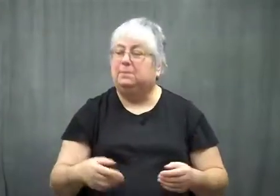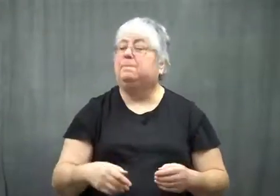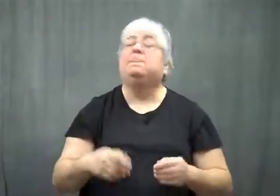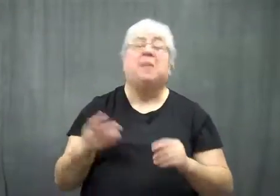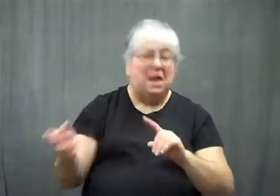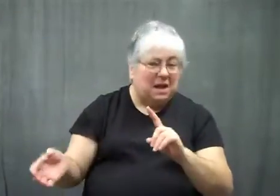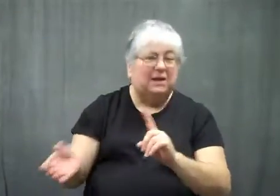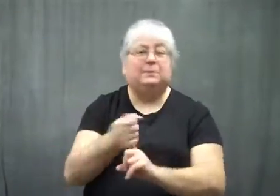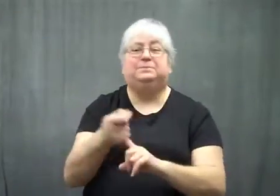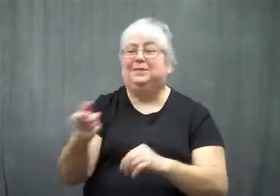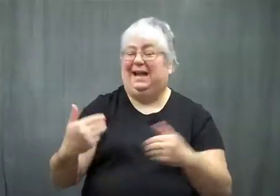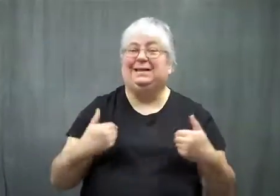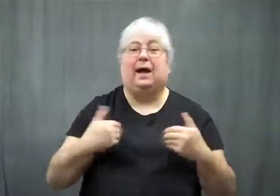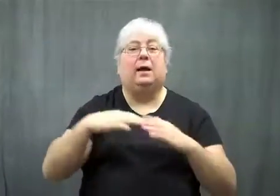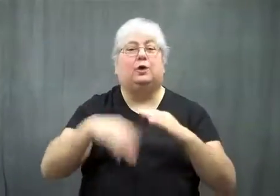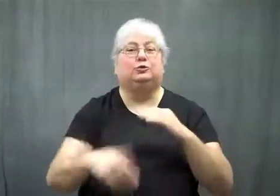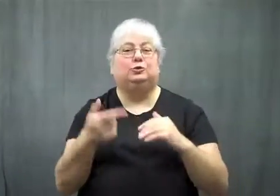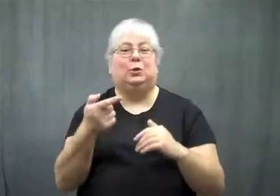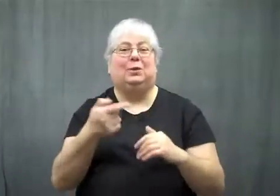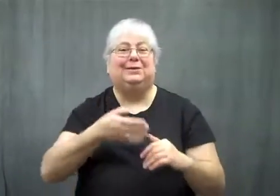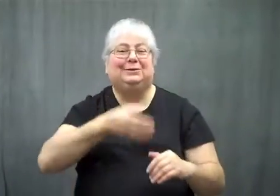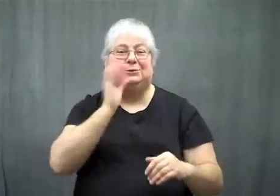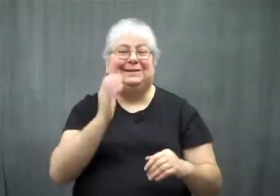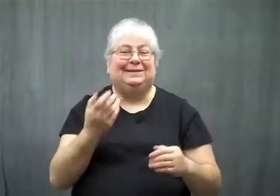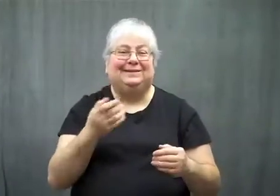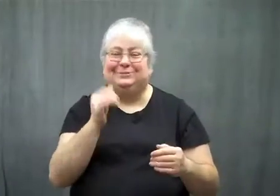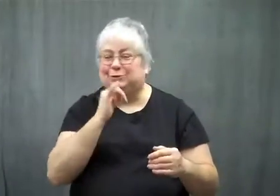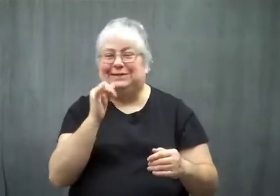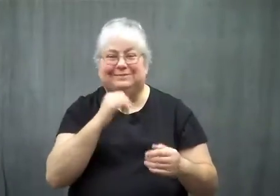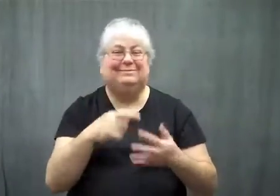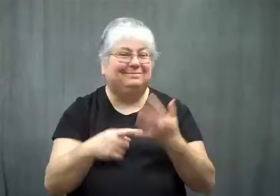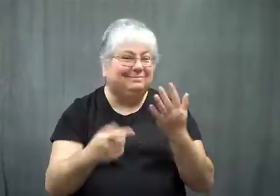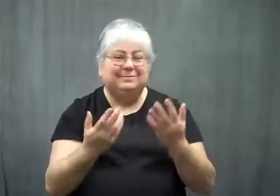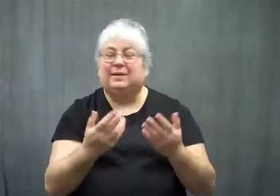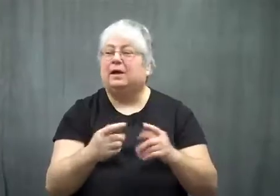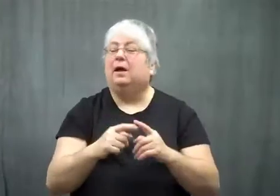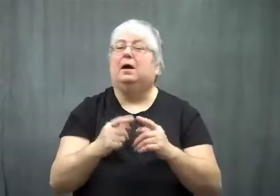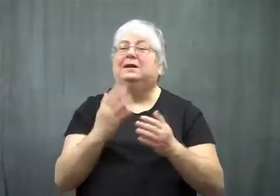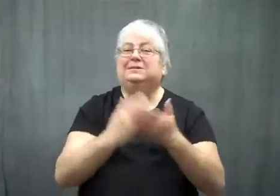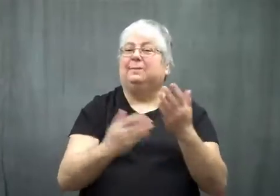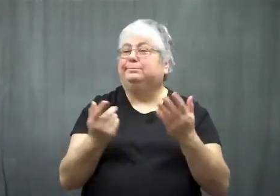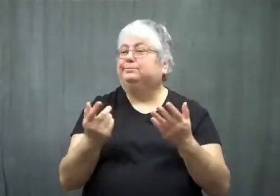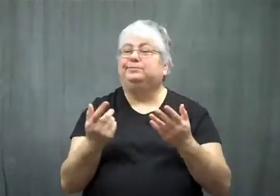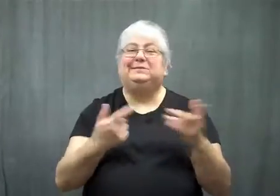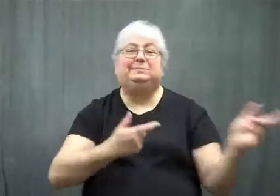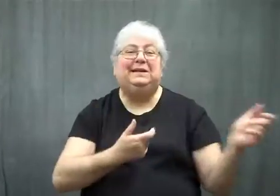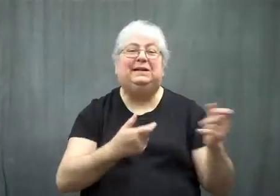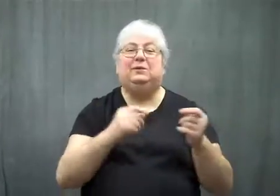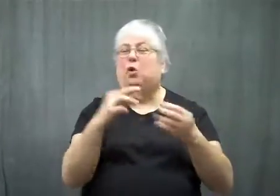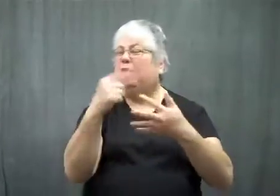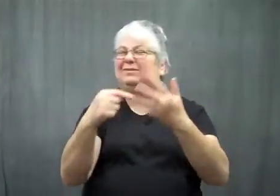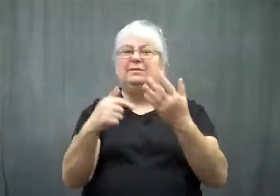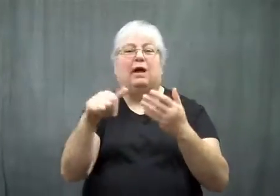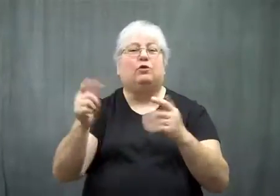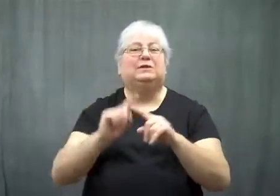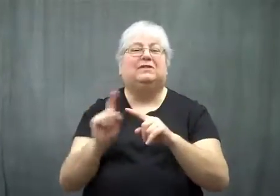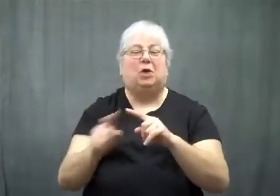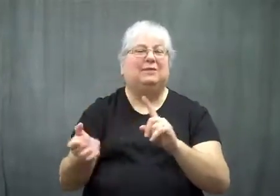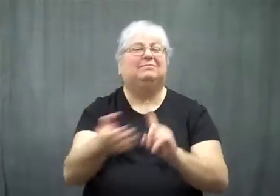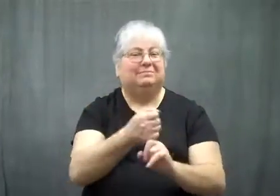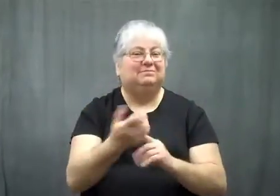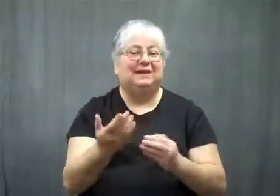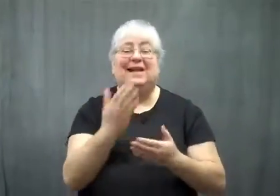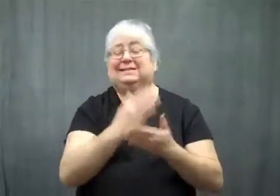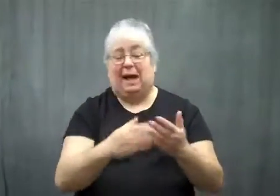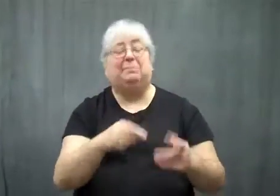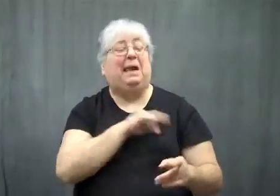He was arrested for underage drinking.